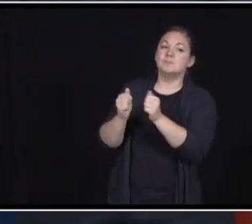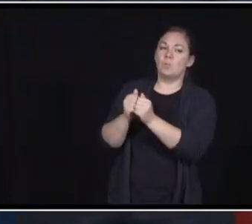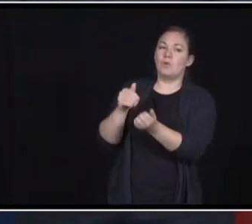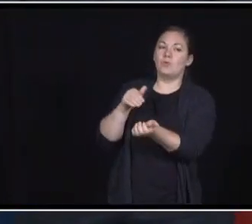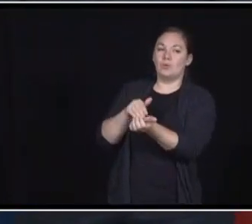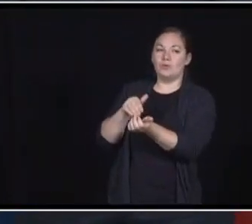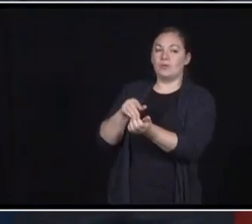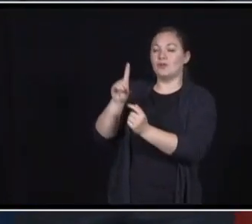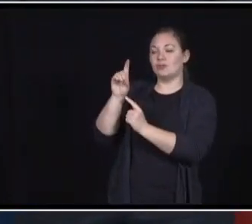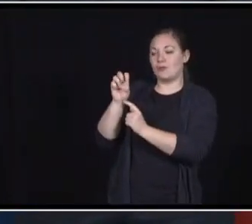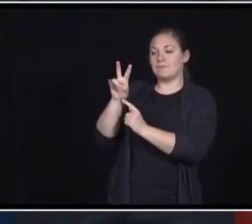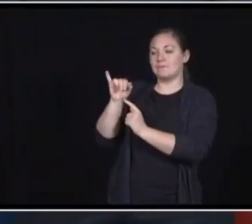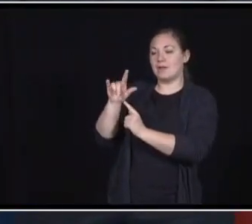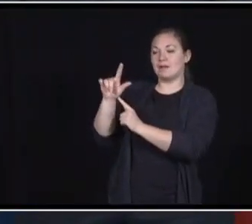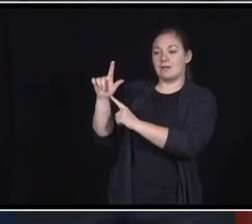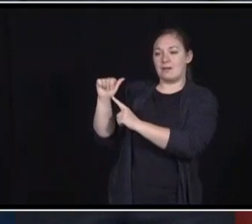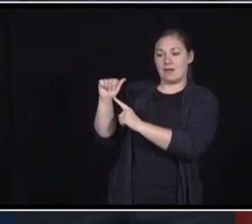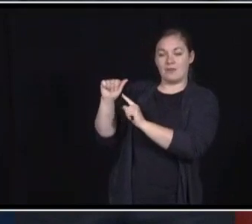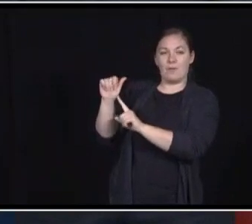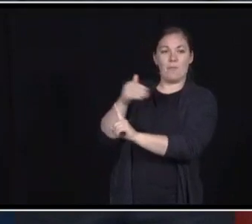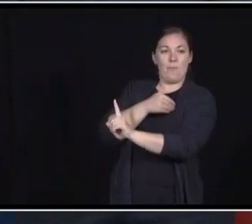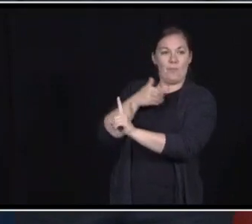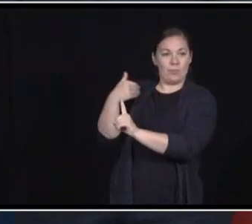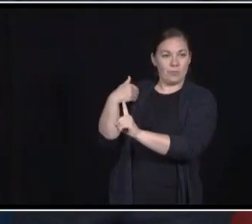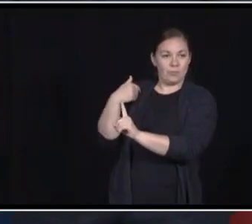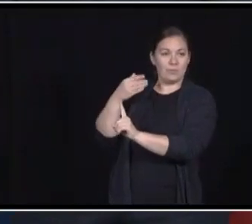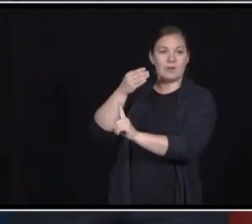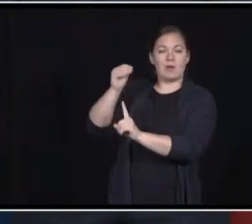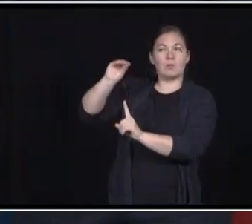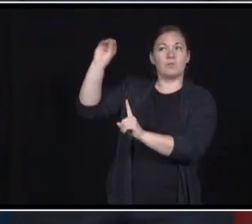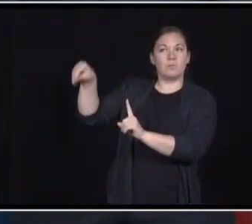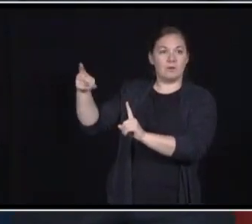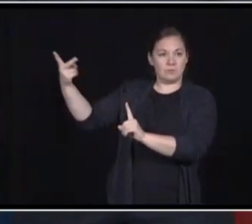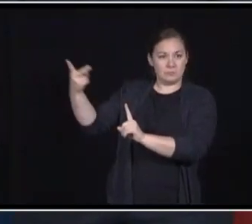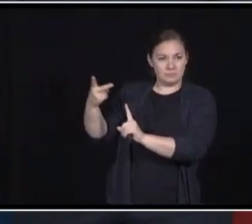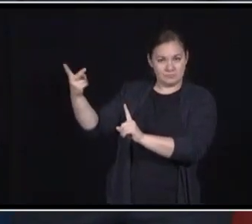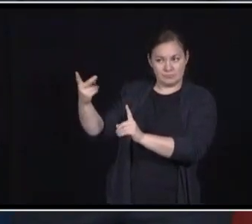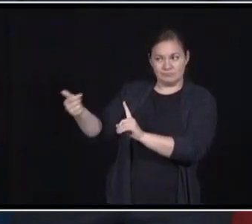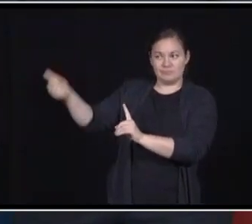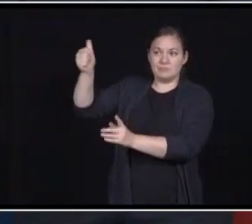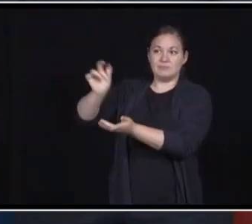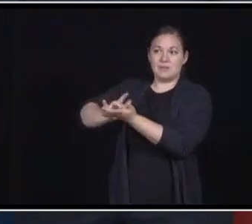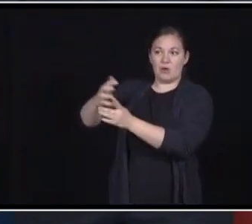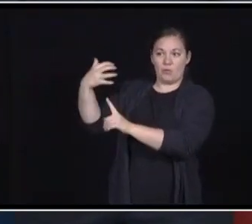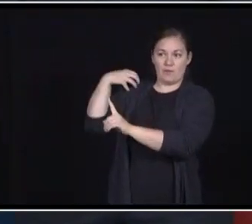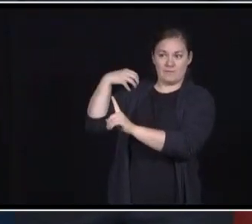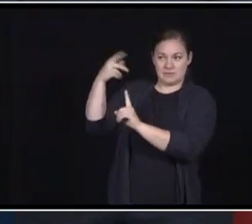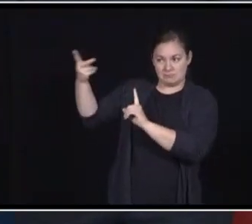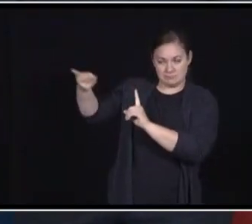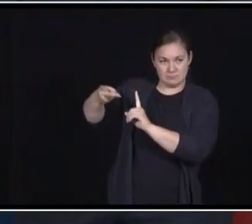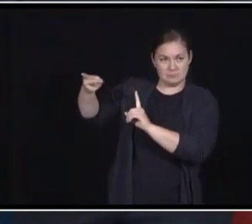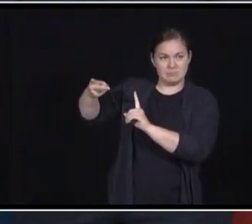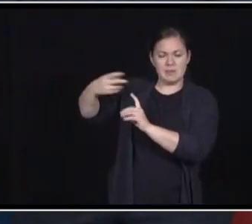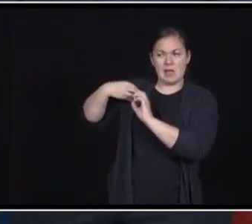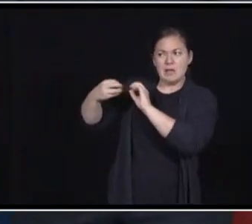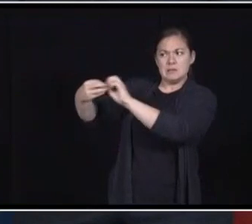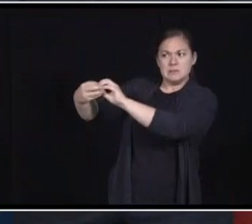regions back into stage 2? So, we had discussions at the end of last week with Dr Davila in Ottawa